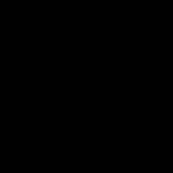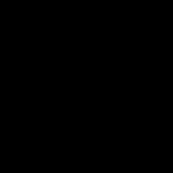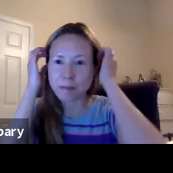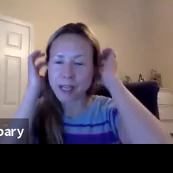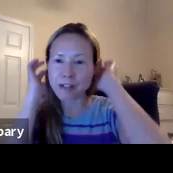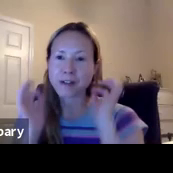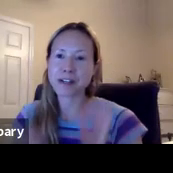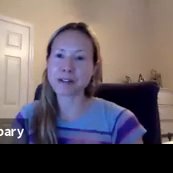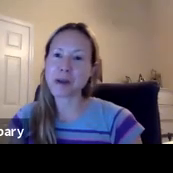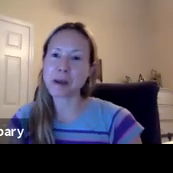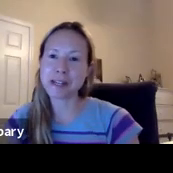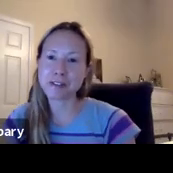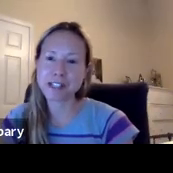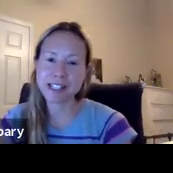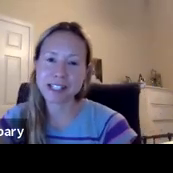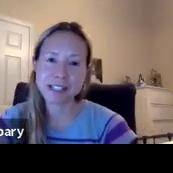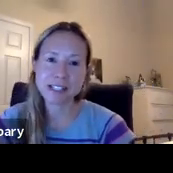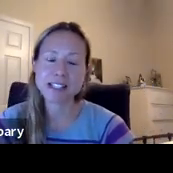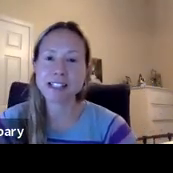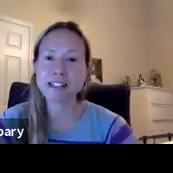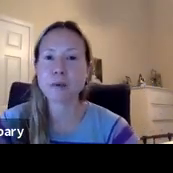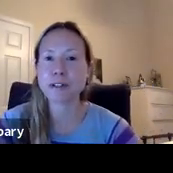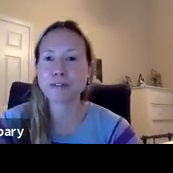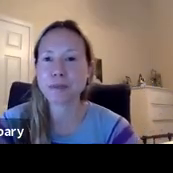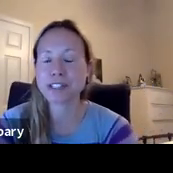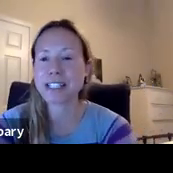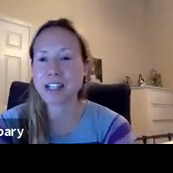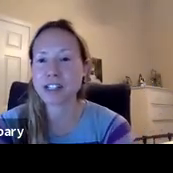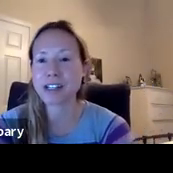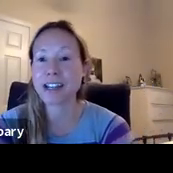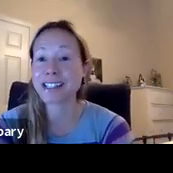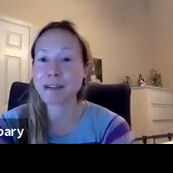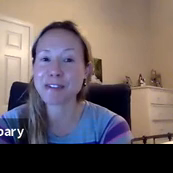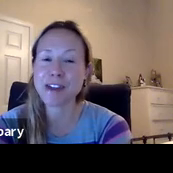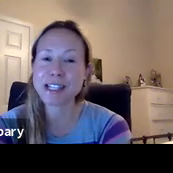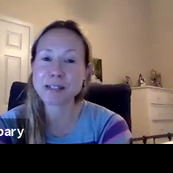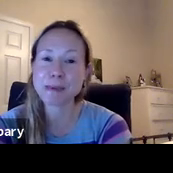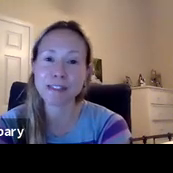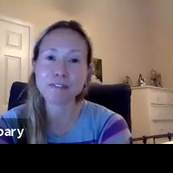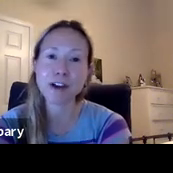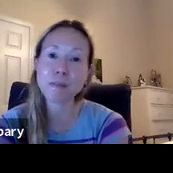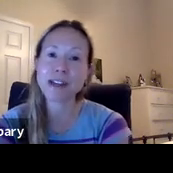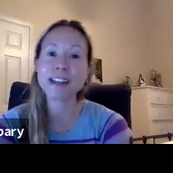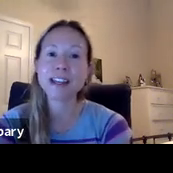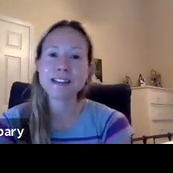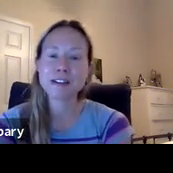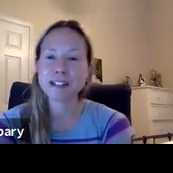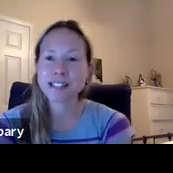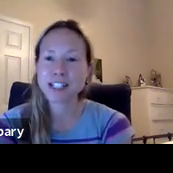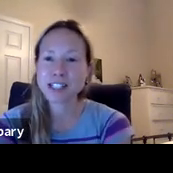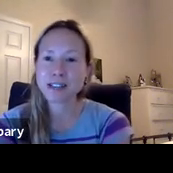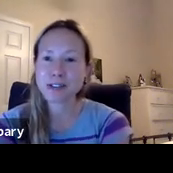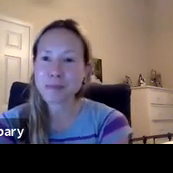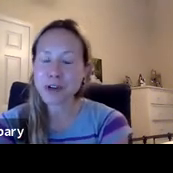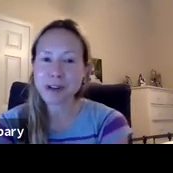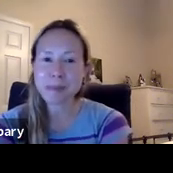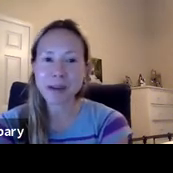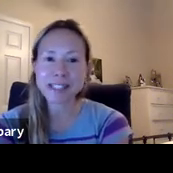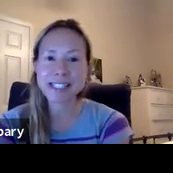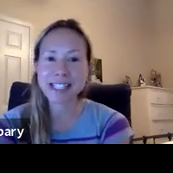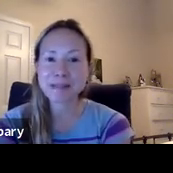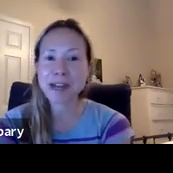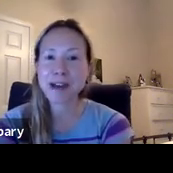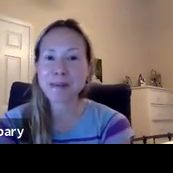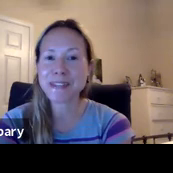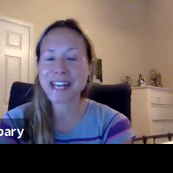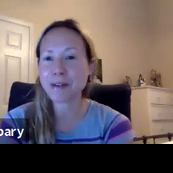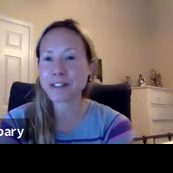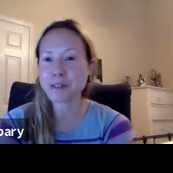I don't know how many of our attendees here today got to see their wonderful presentation at stemie fest back in the fall, but they're going to teach us a little more about steam and how to